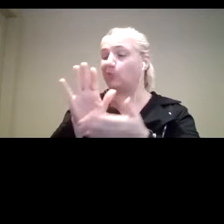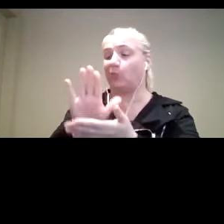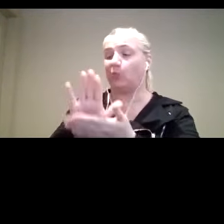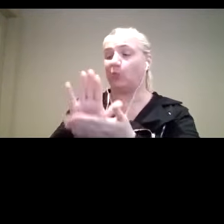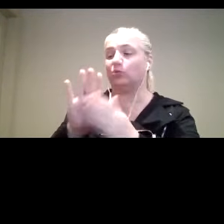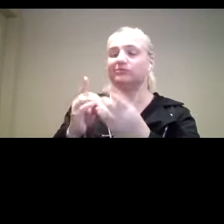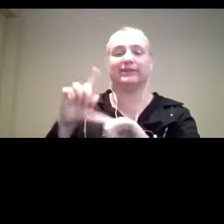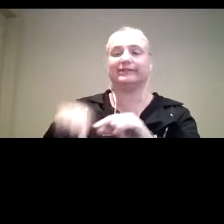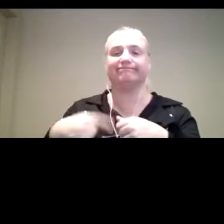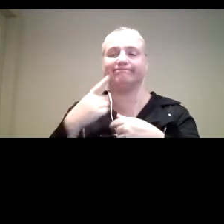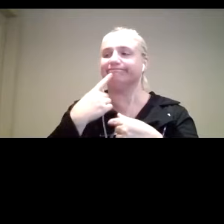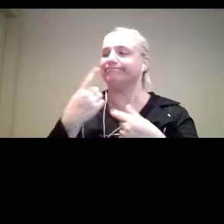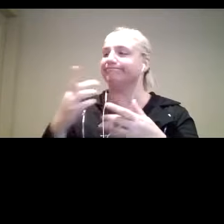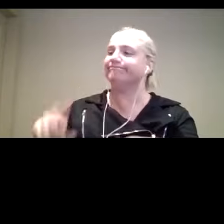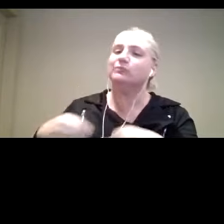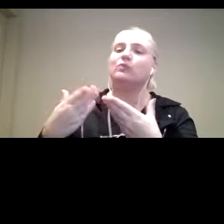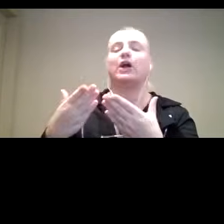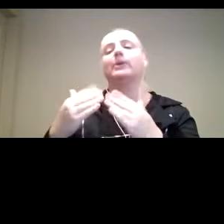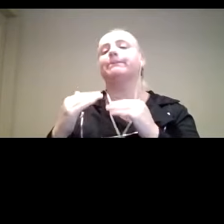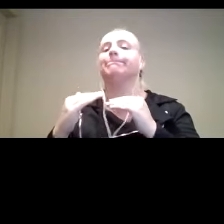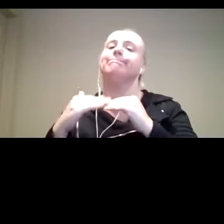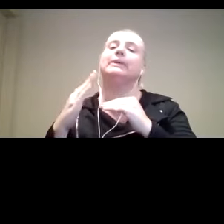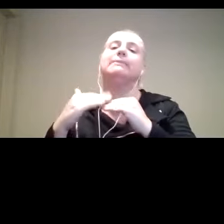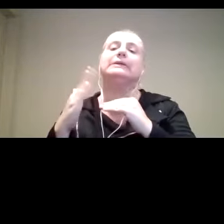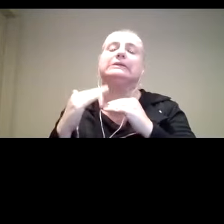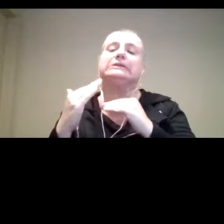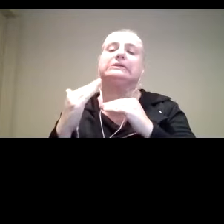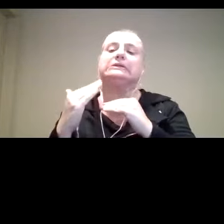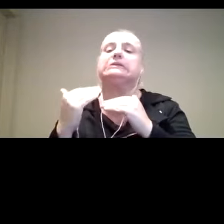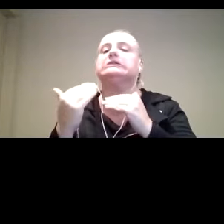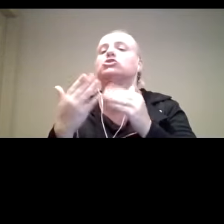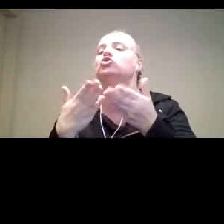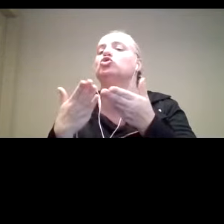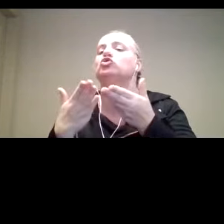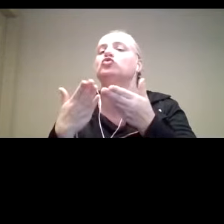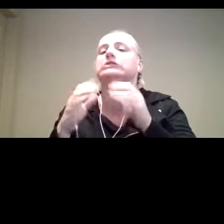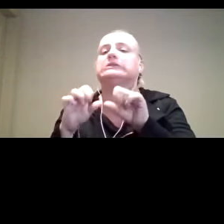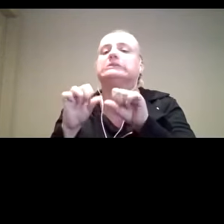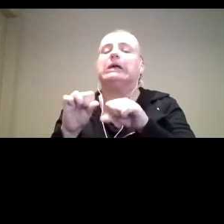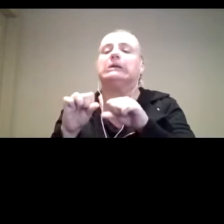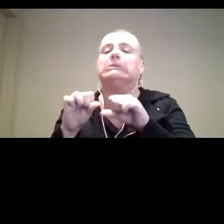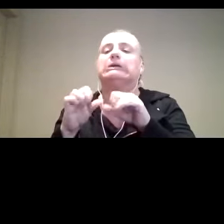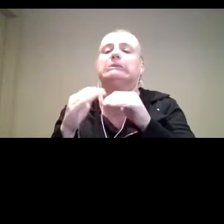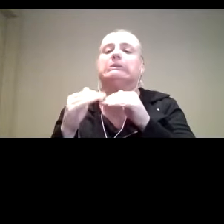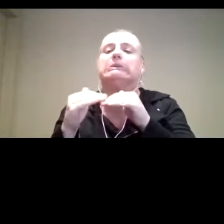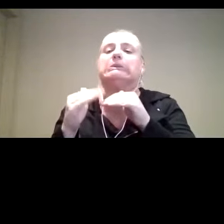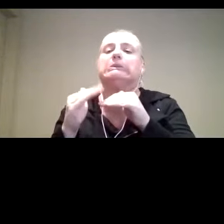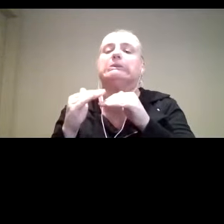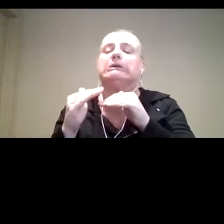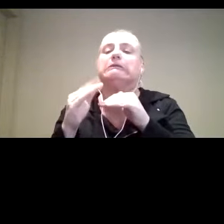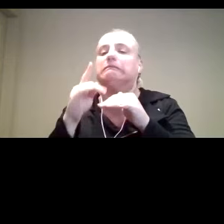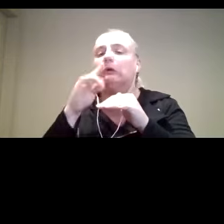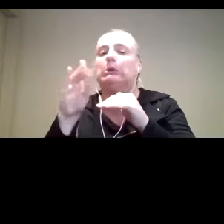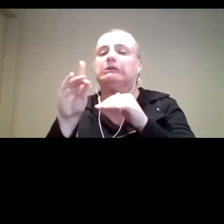"I'm gonna provide the most minimal services possible to students with disabilities."